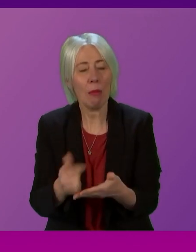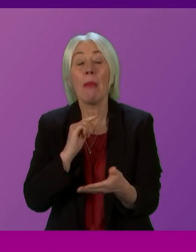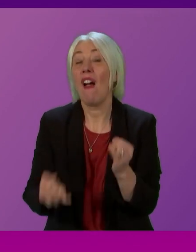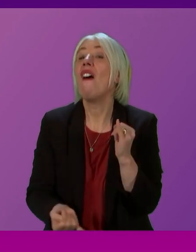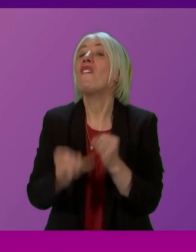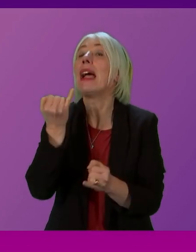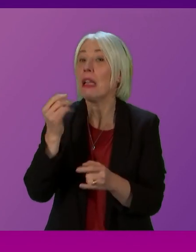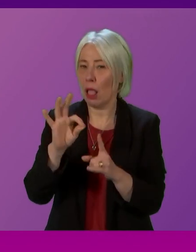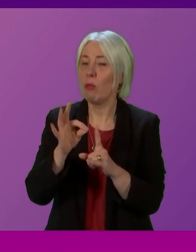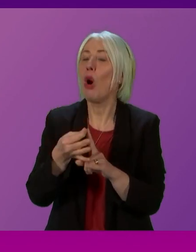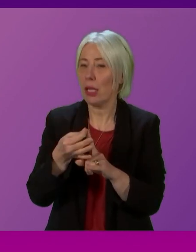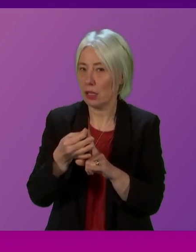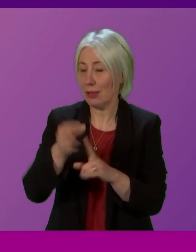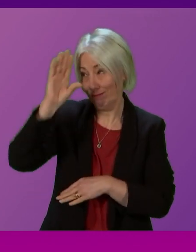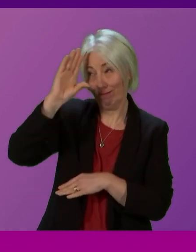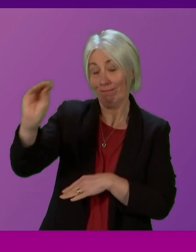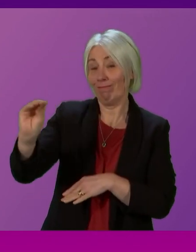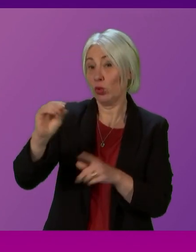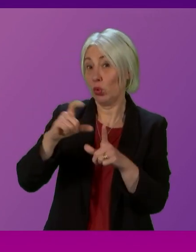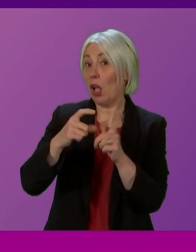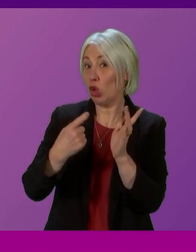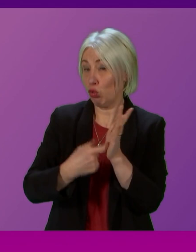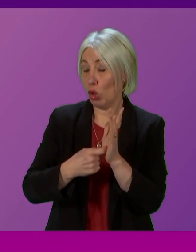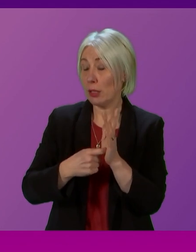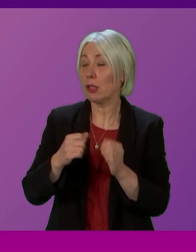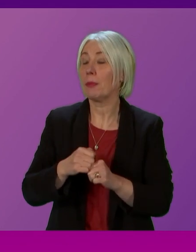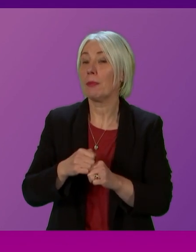I will remind Douglas Ross of another point, which I have made before.